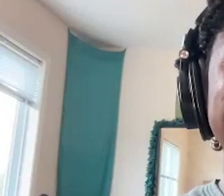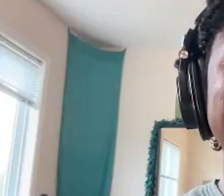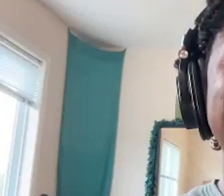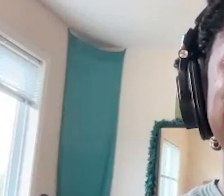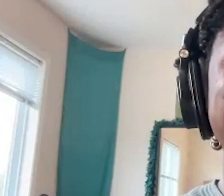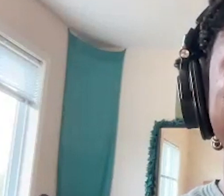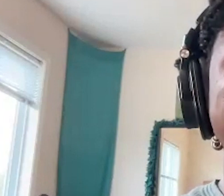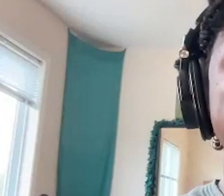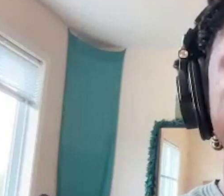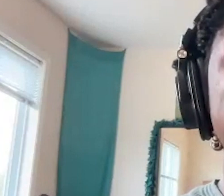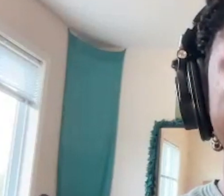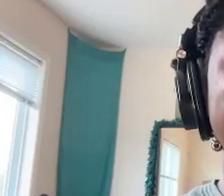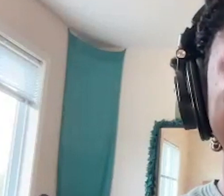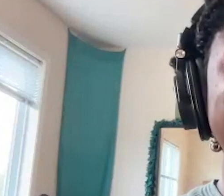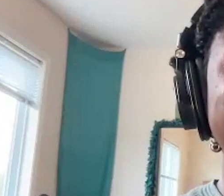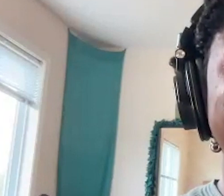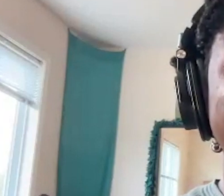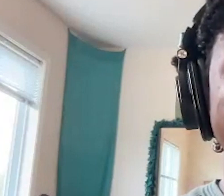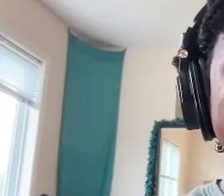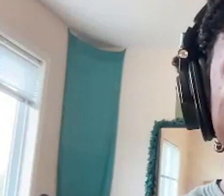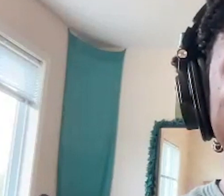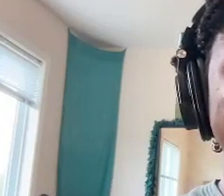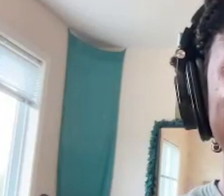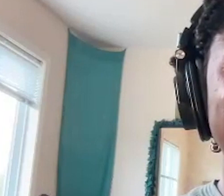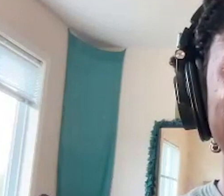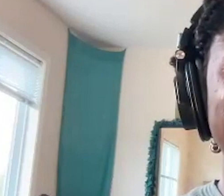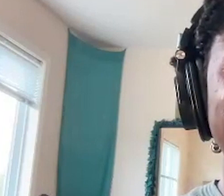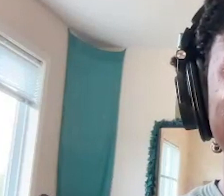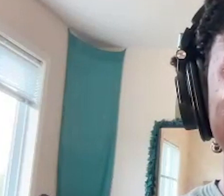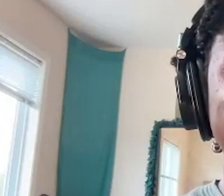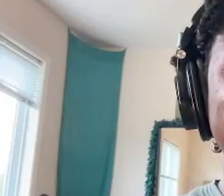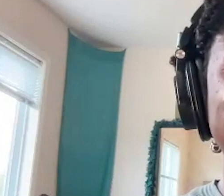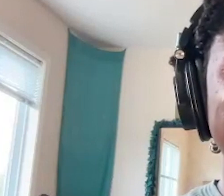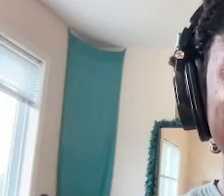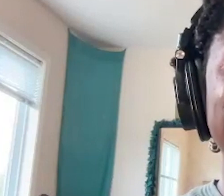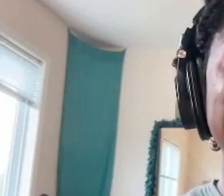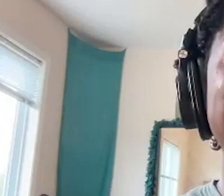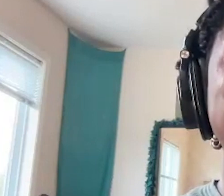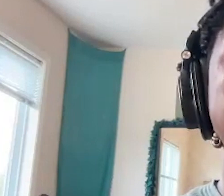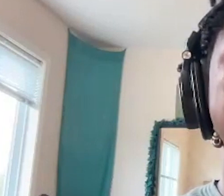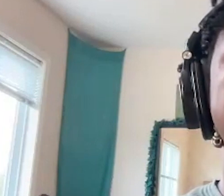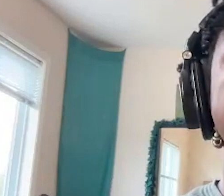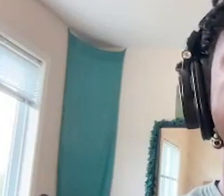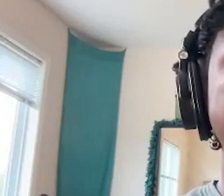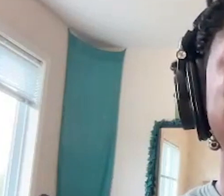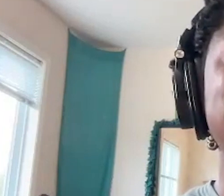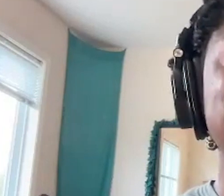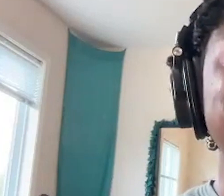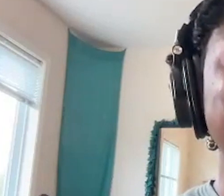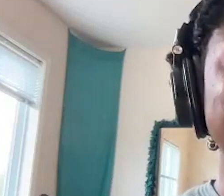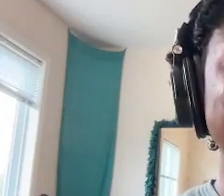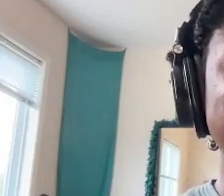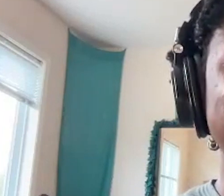wonderful, and motion, and change. And so I encourage